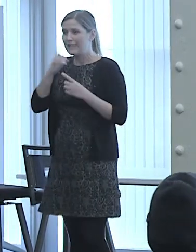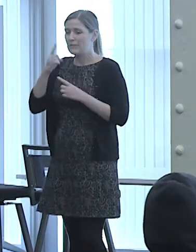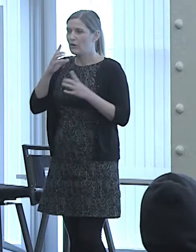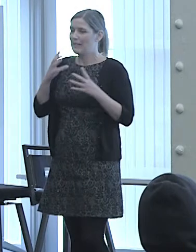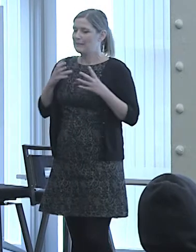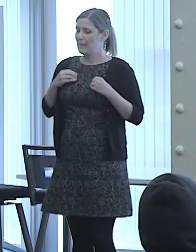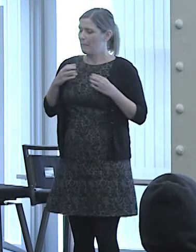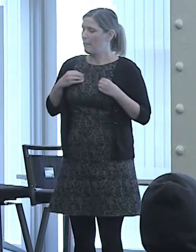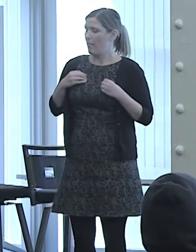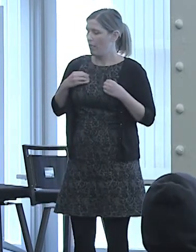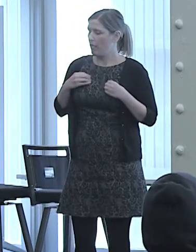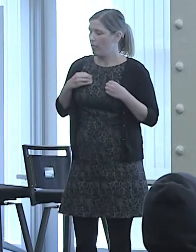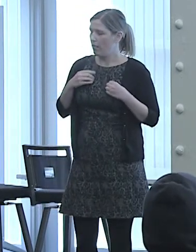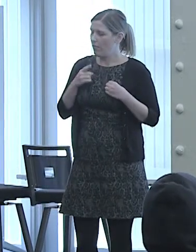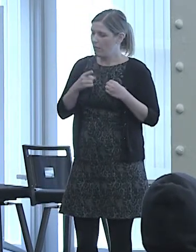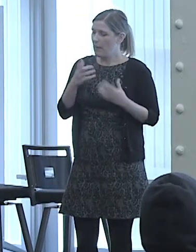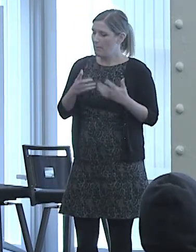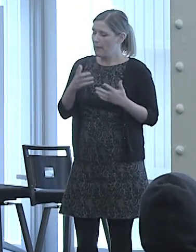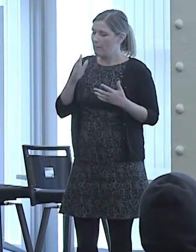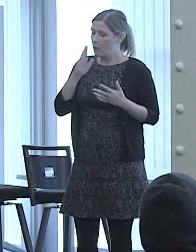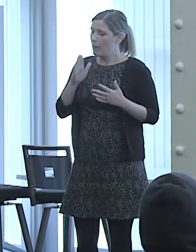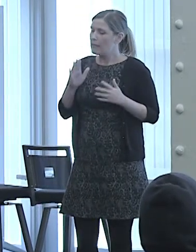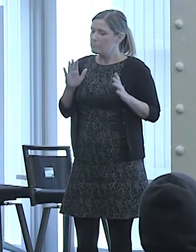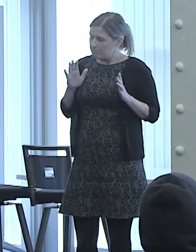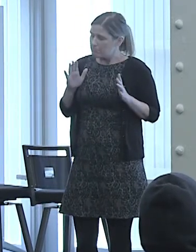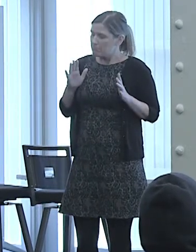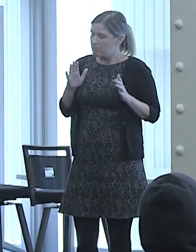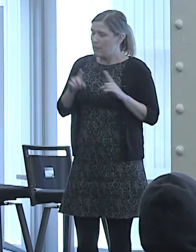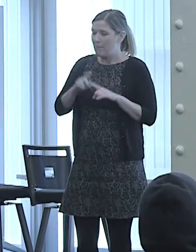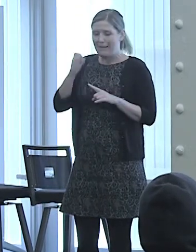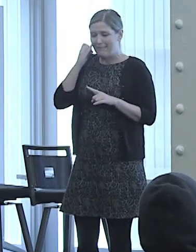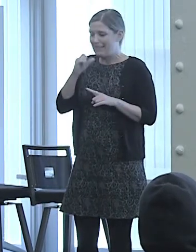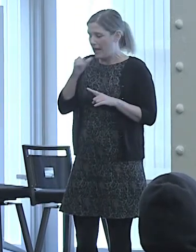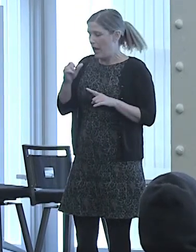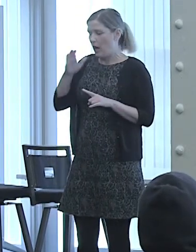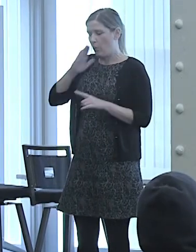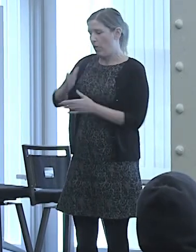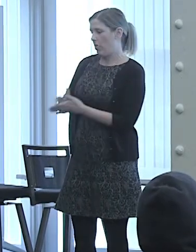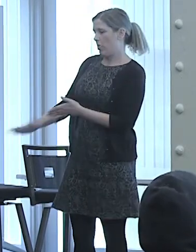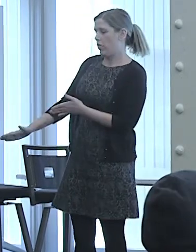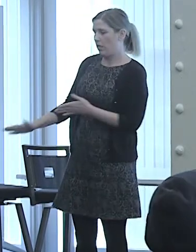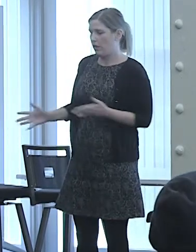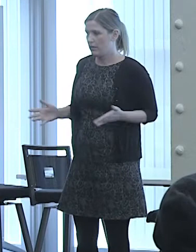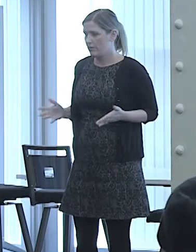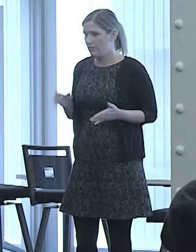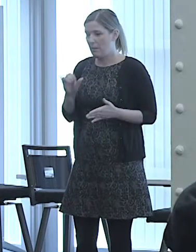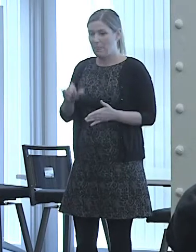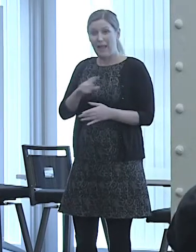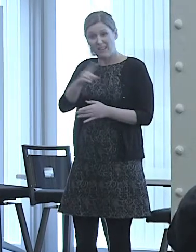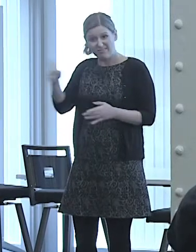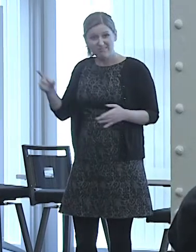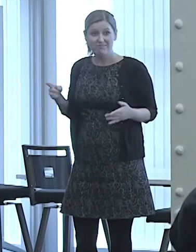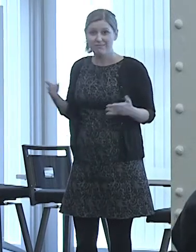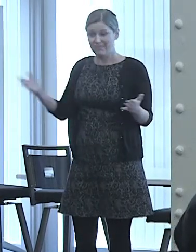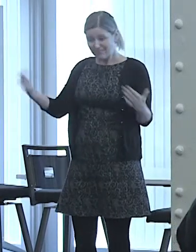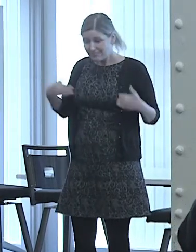you might get the invitation. But if not, you'll be shoved out. And so this is a call to us to bring everybody in.